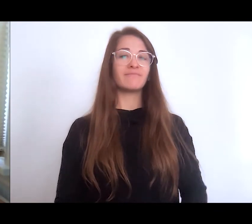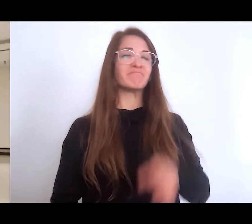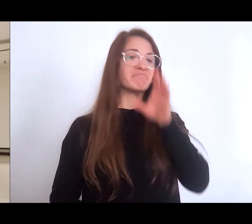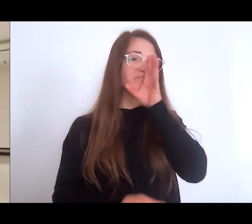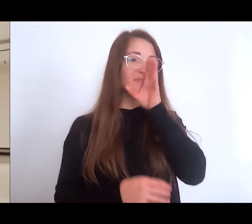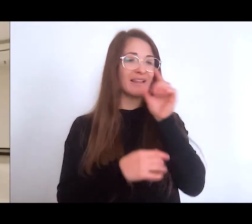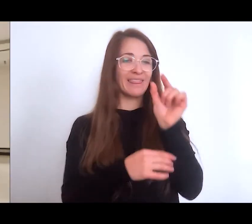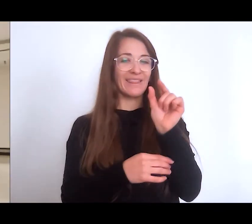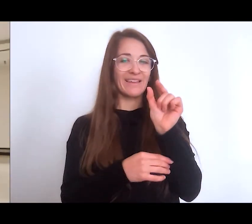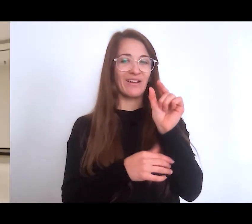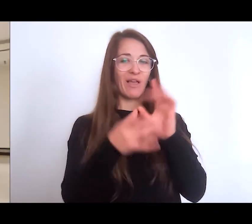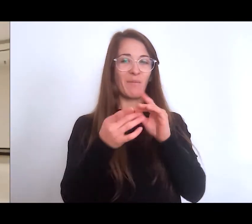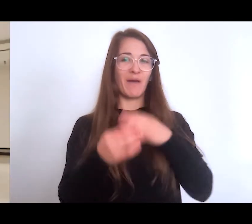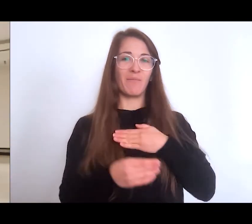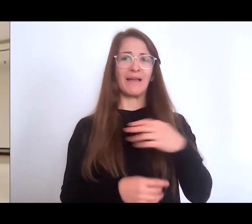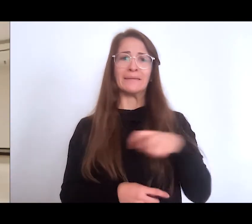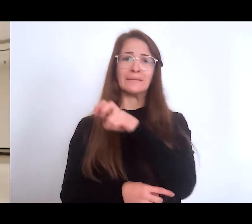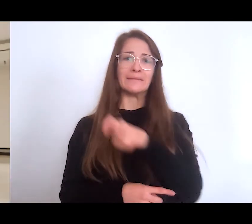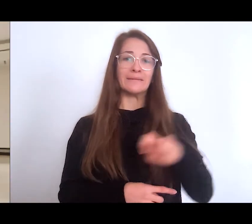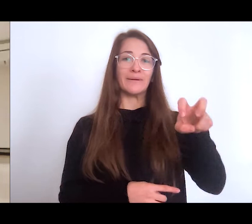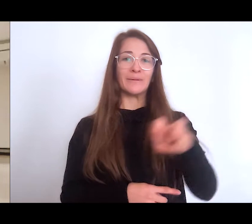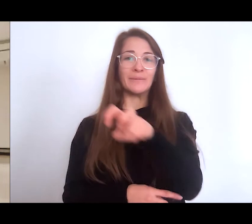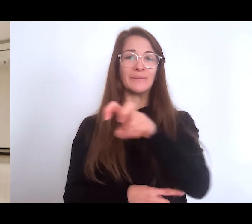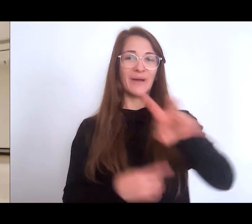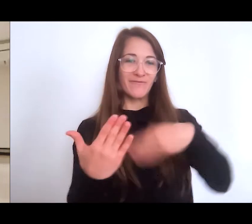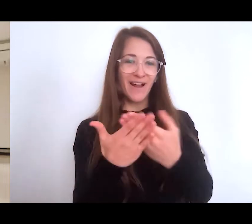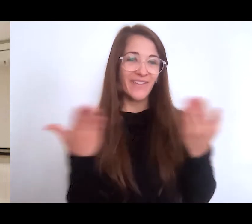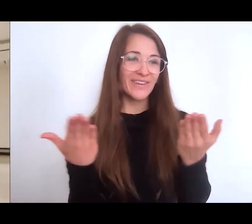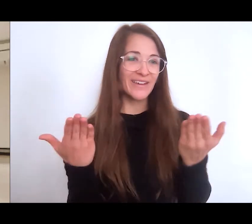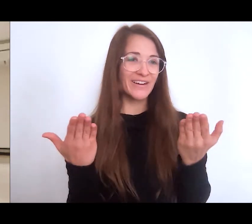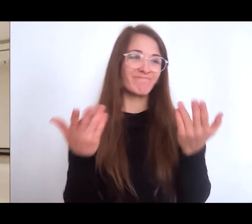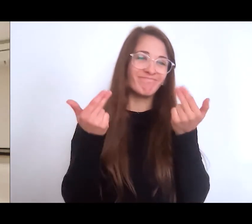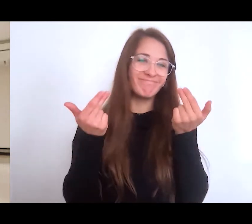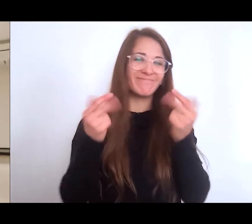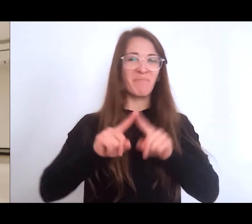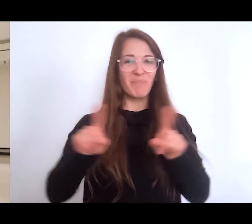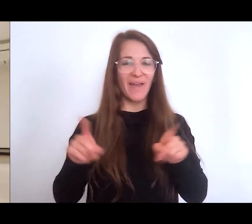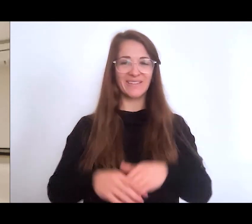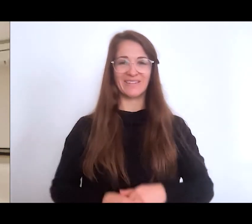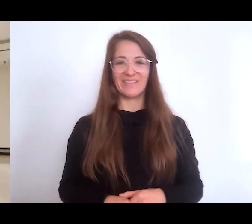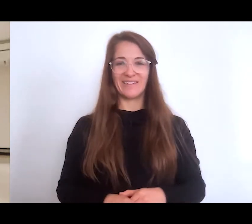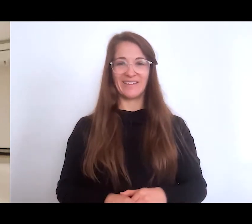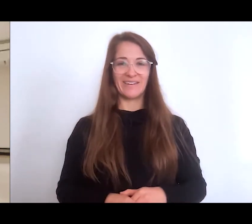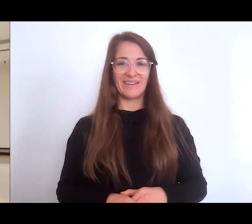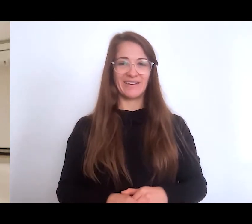YEAH, I TALKED ABOUT HOW WINDY MY ROAD HAS BEEN GETTING